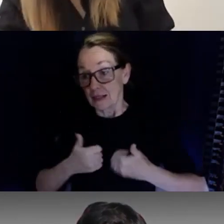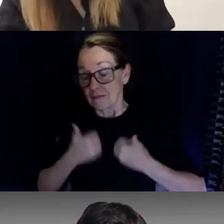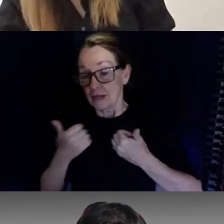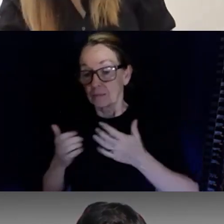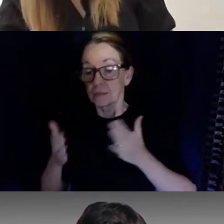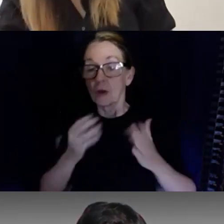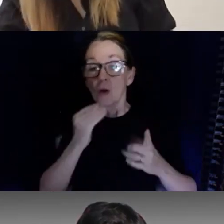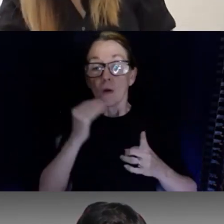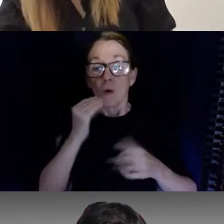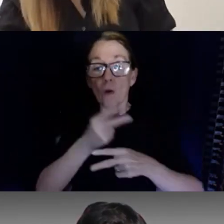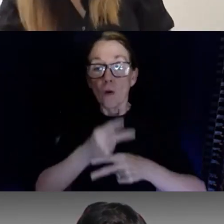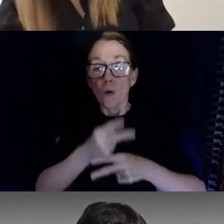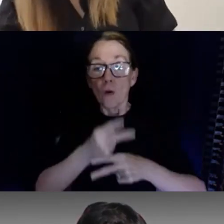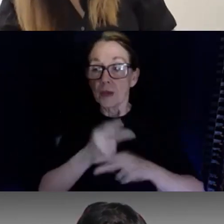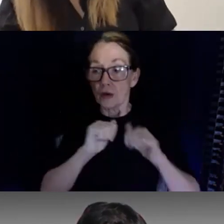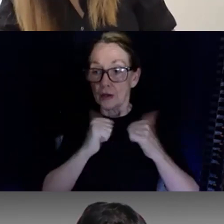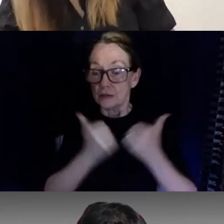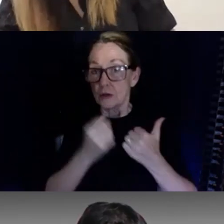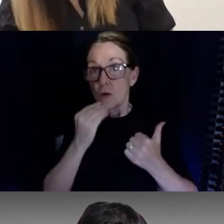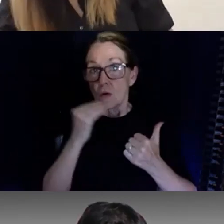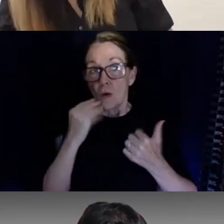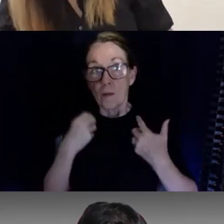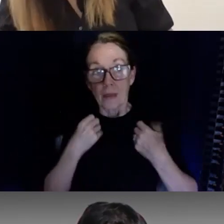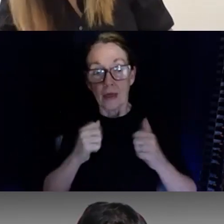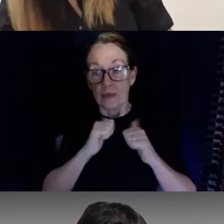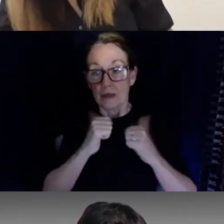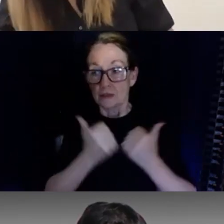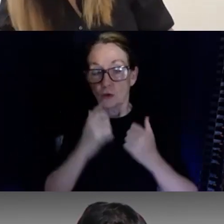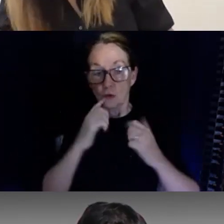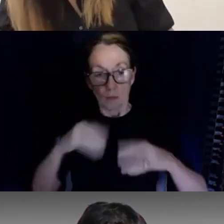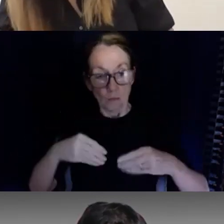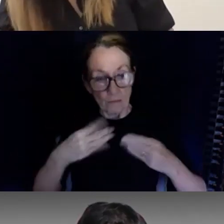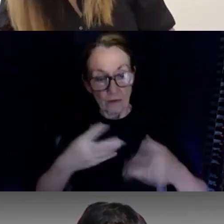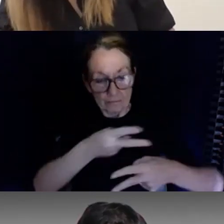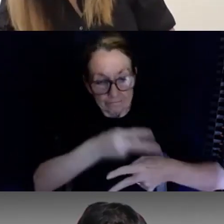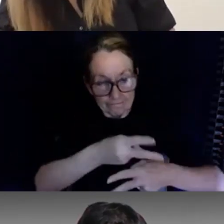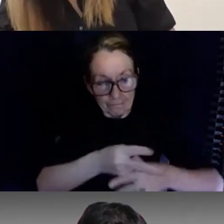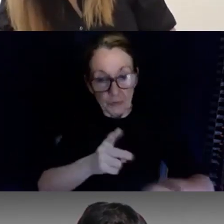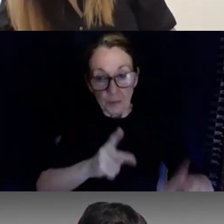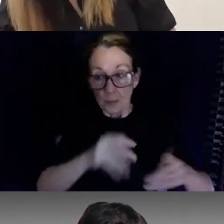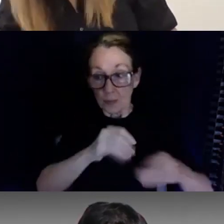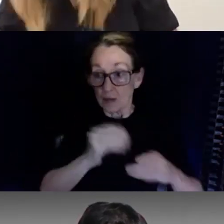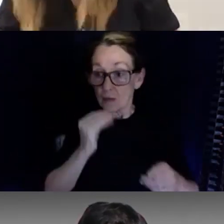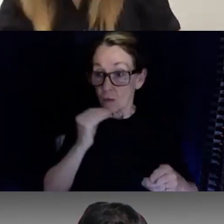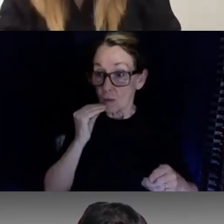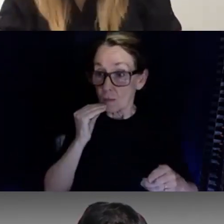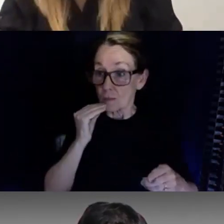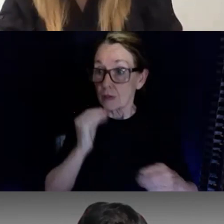TWO OTHER SUGGESTIONS, ONE IS ASSISTED LIVING.